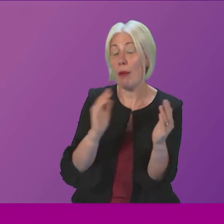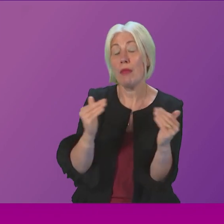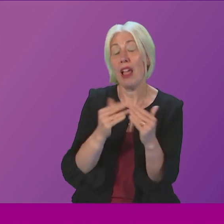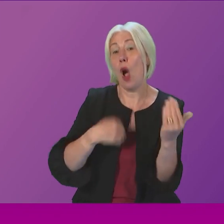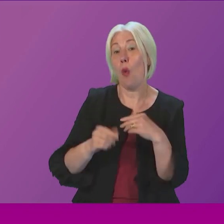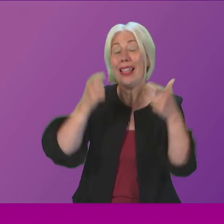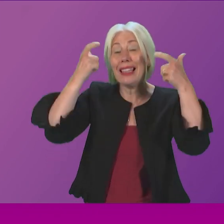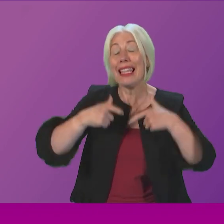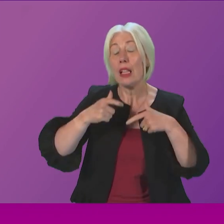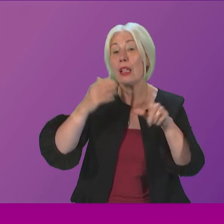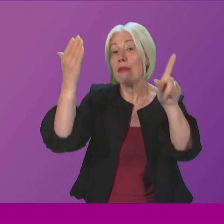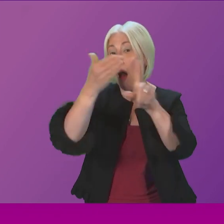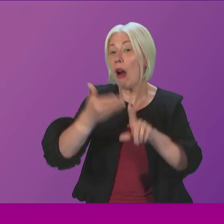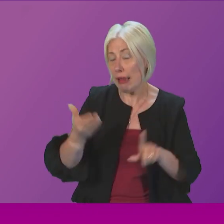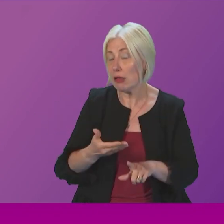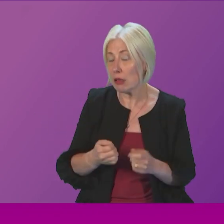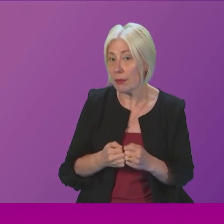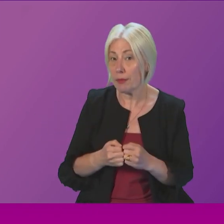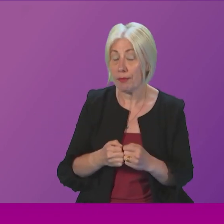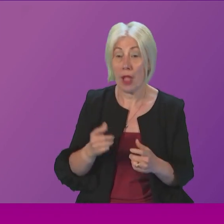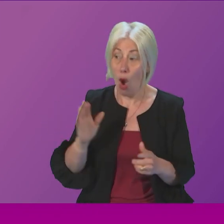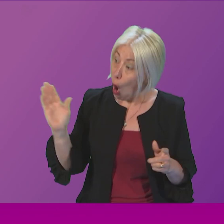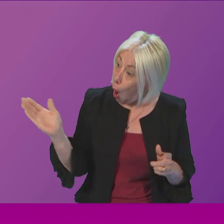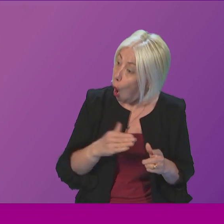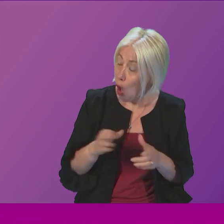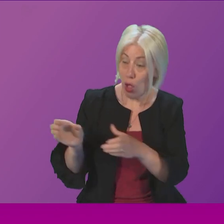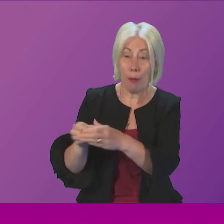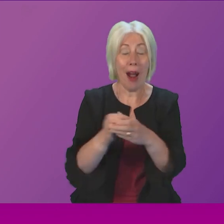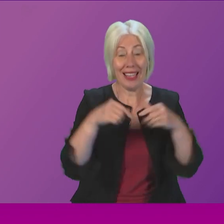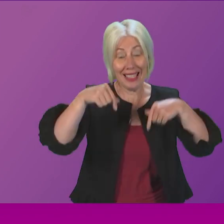targets, which every single party in this Parliament voted for.